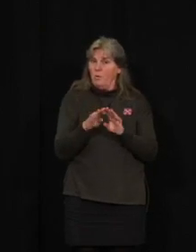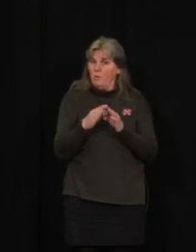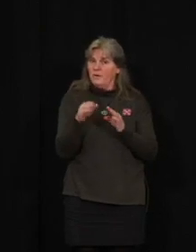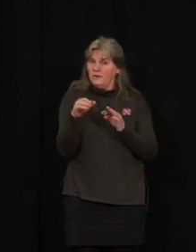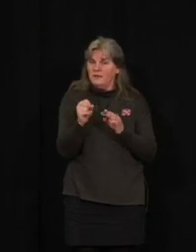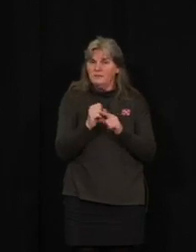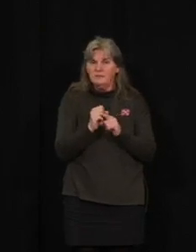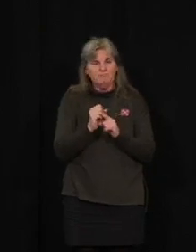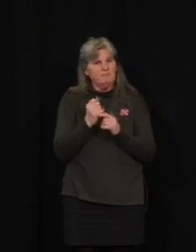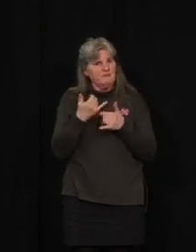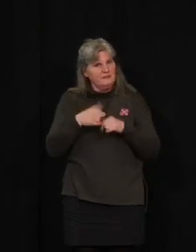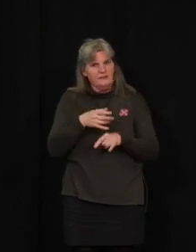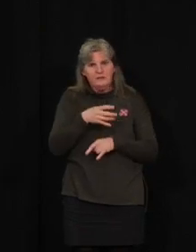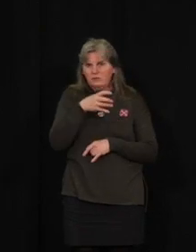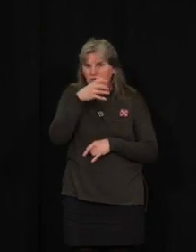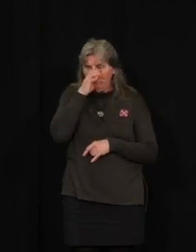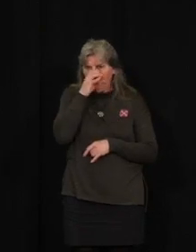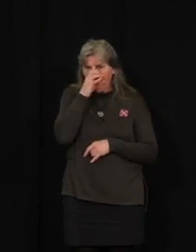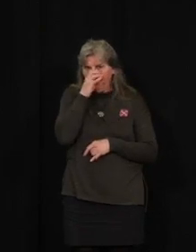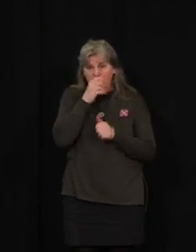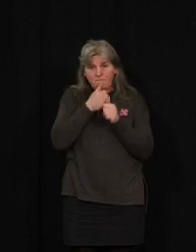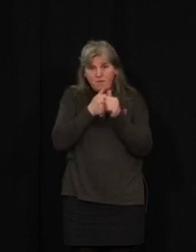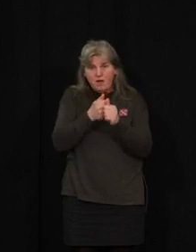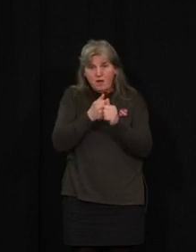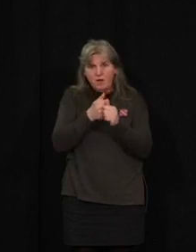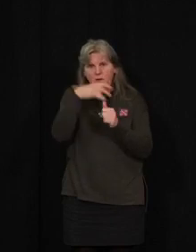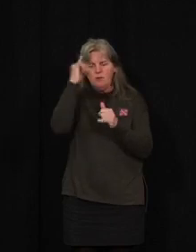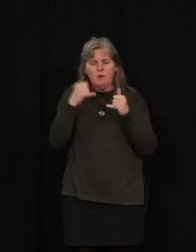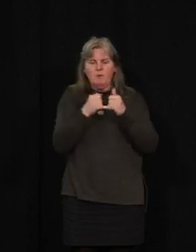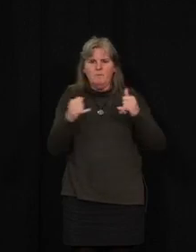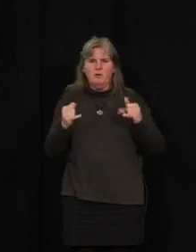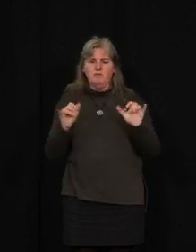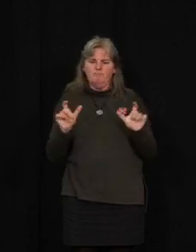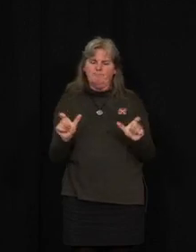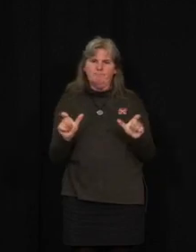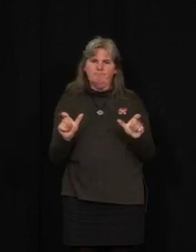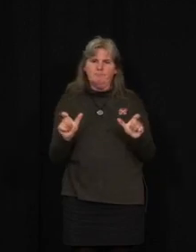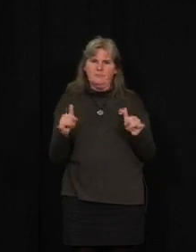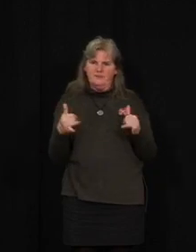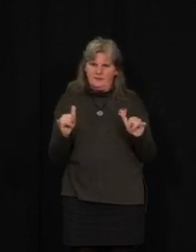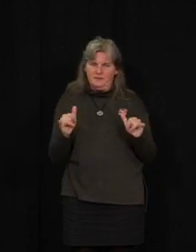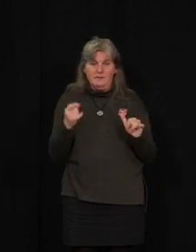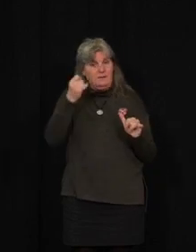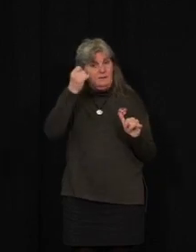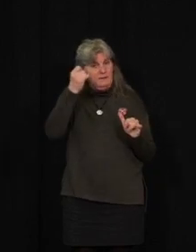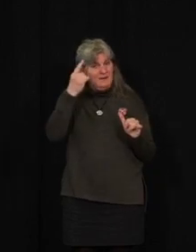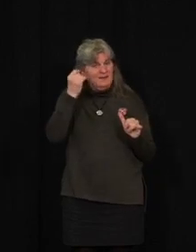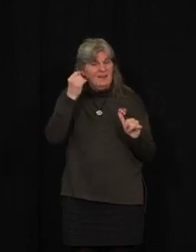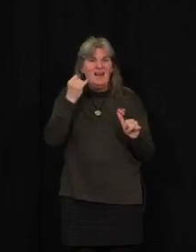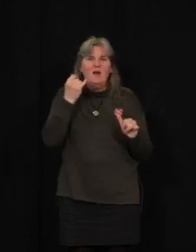borders, I want to acknowledge that reopening can be scary. There are people who are fearful